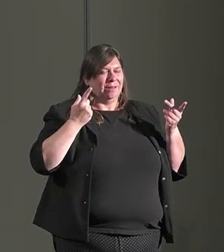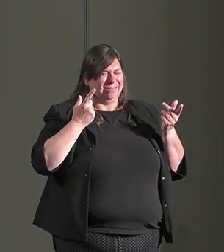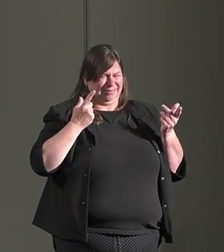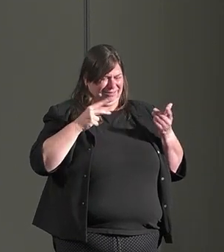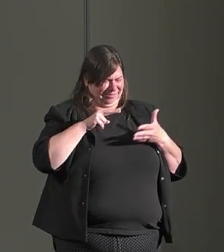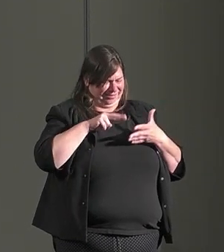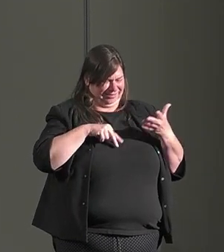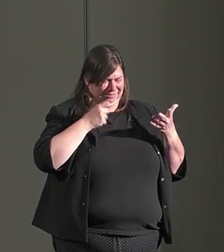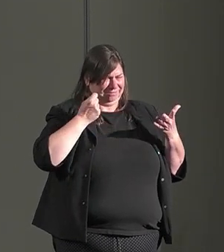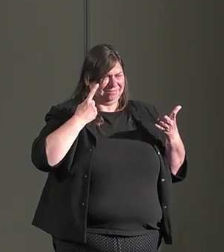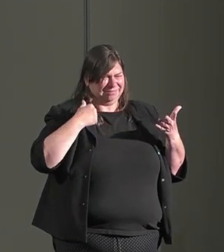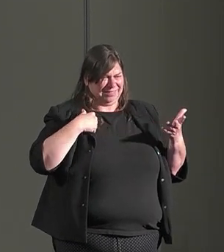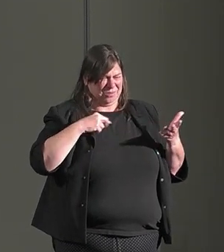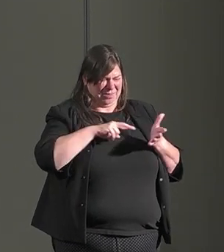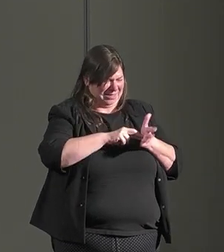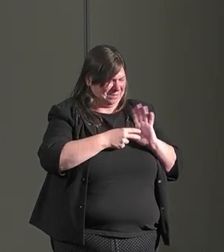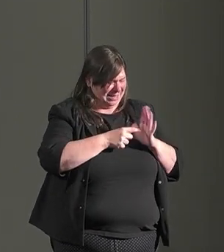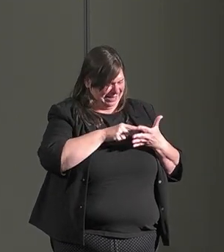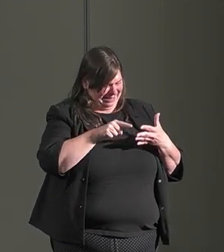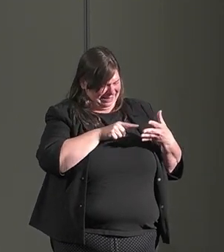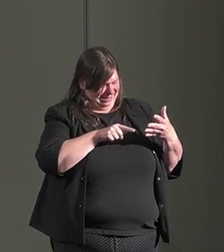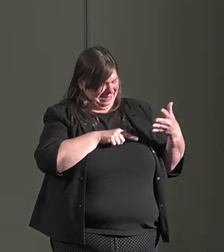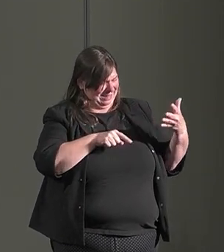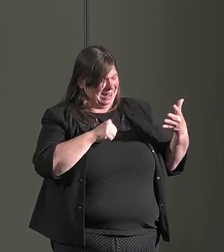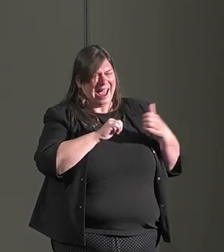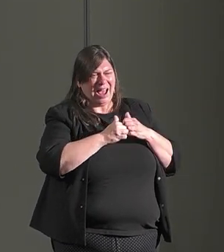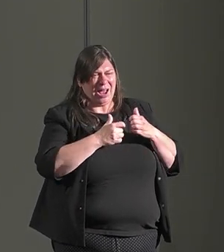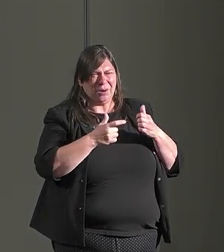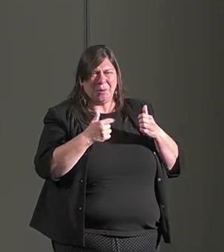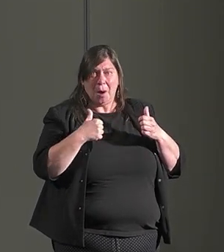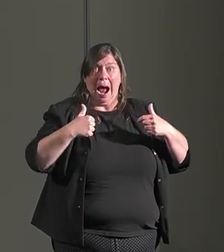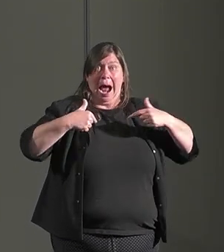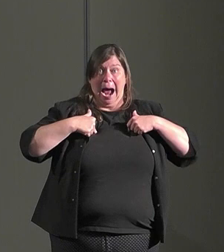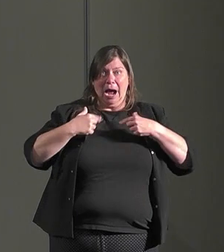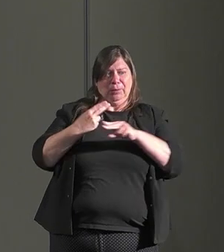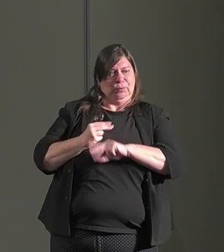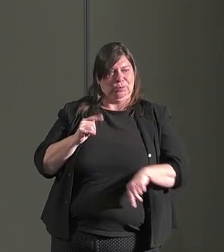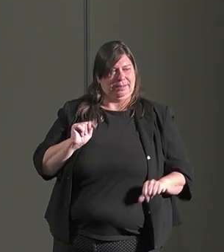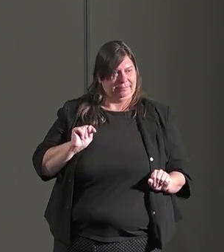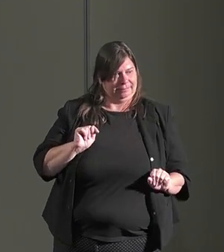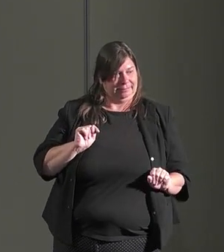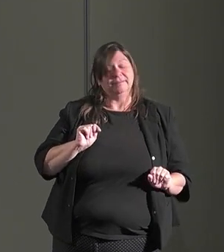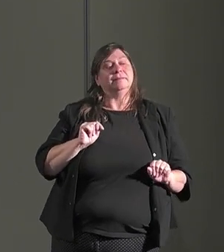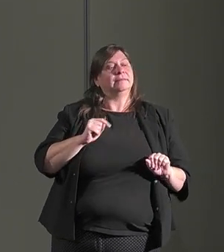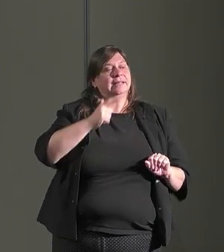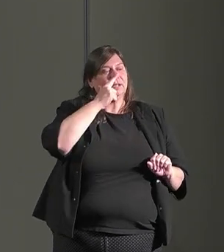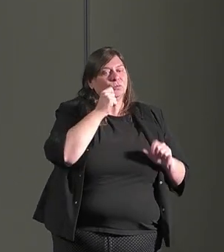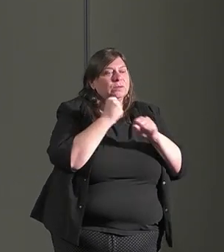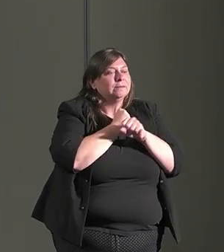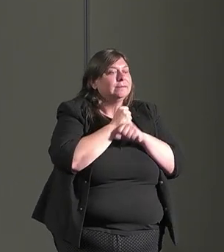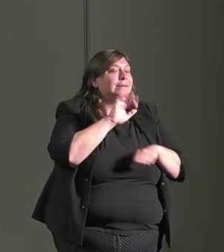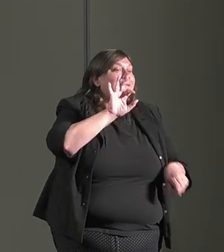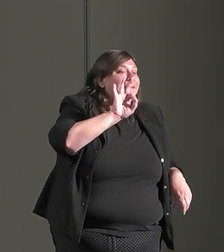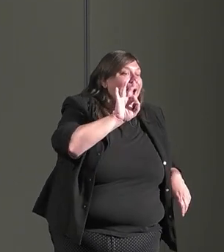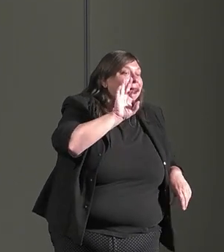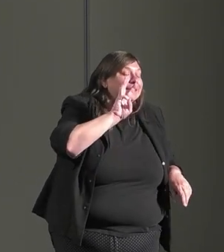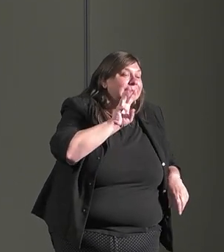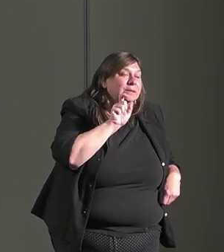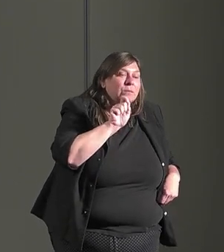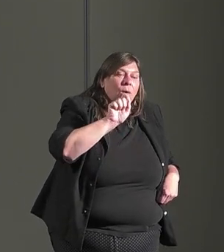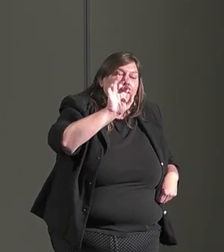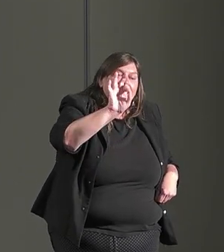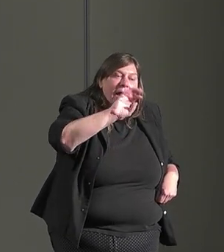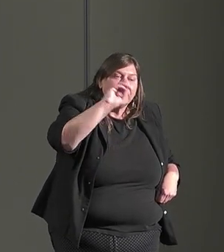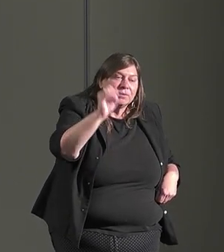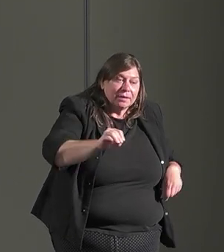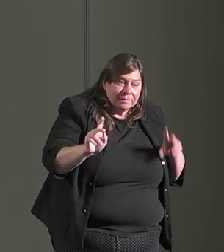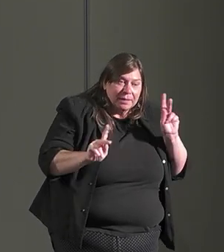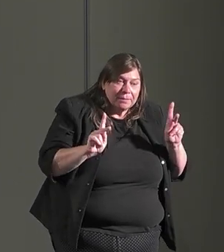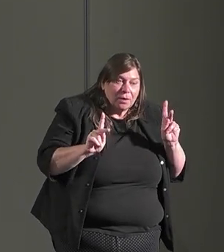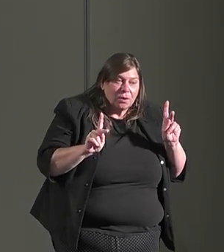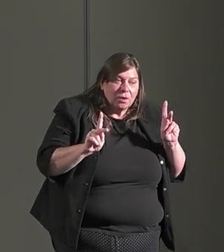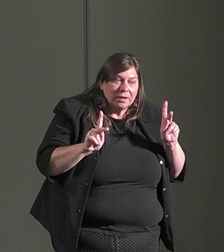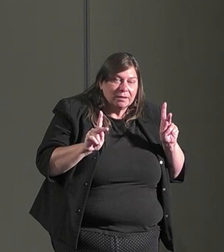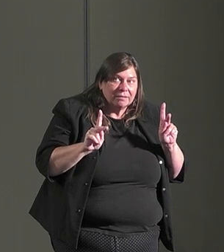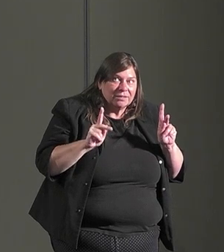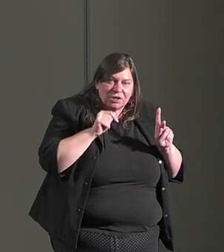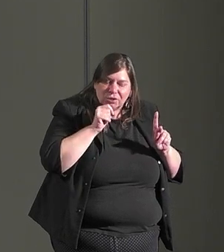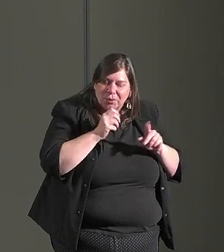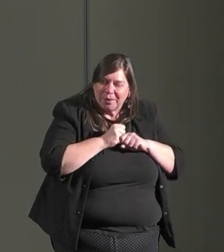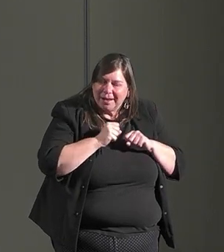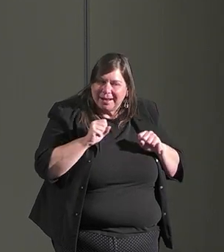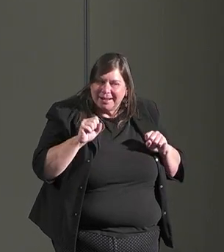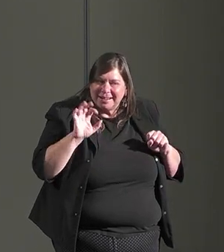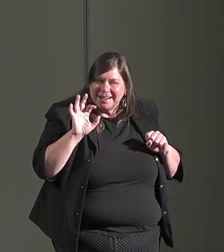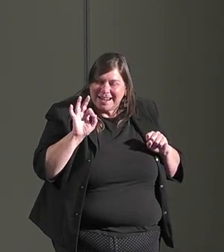How I work with this. 96.9 percent of people you don't get 96.9 percent to agree on anything if the